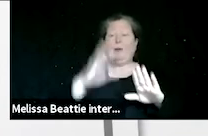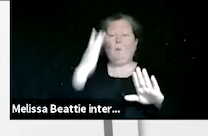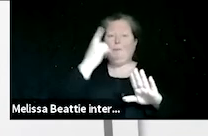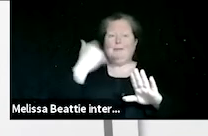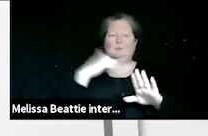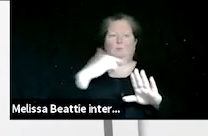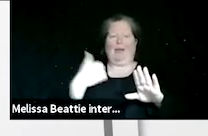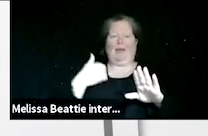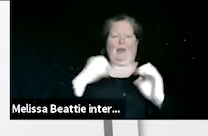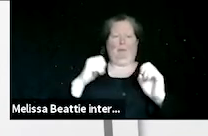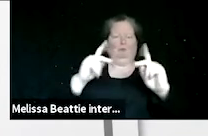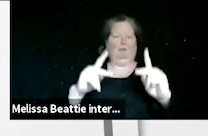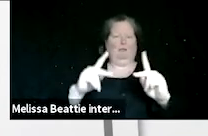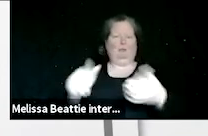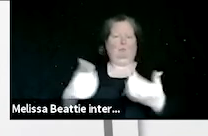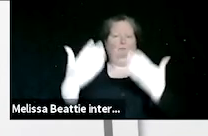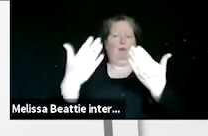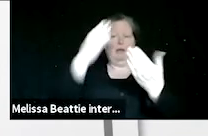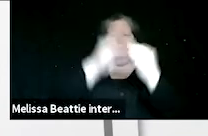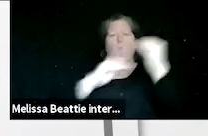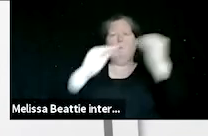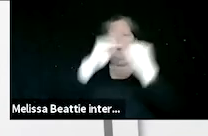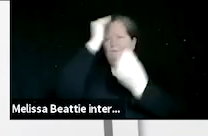provide information about very specific topics.